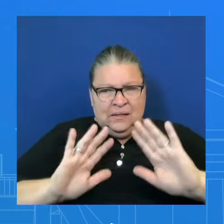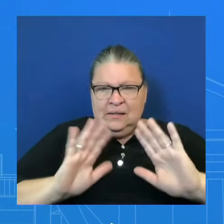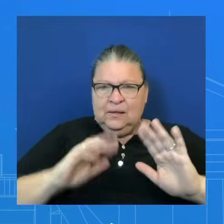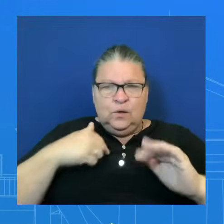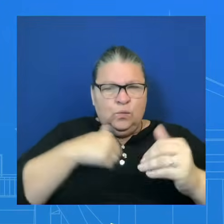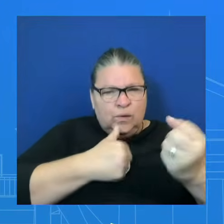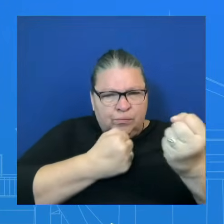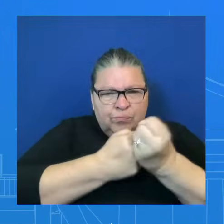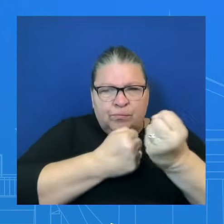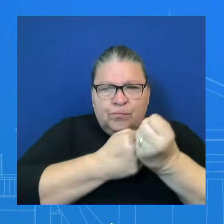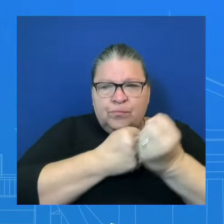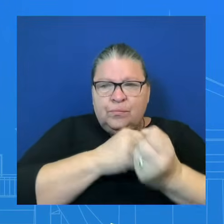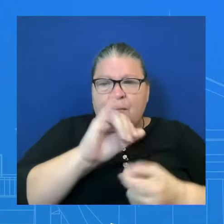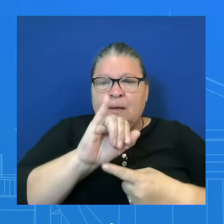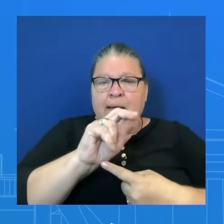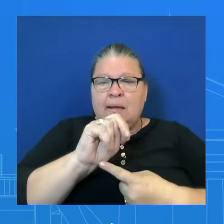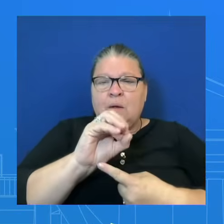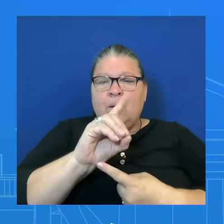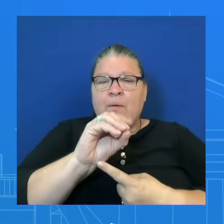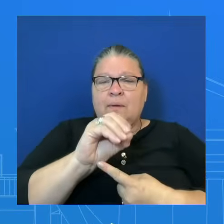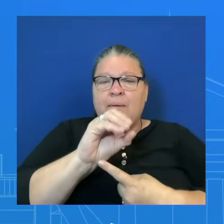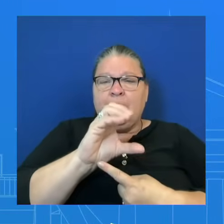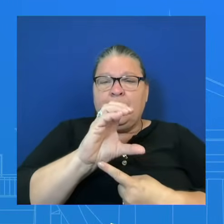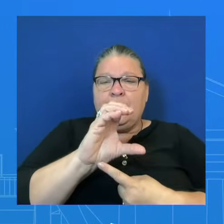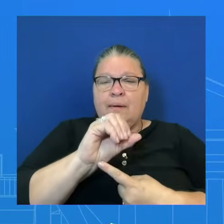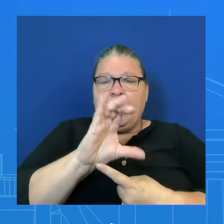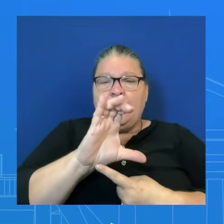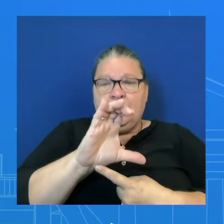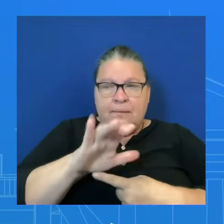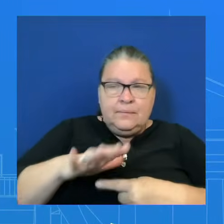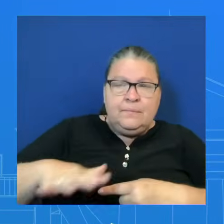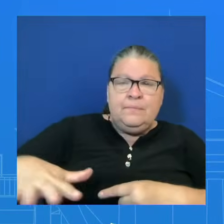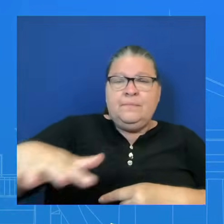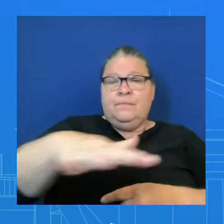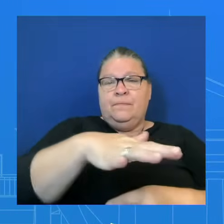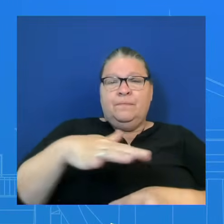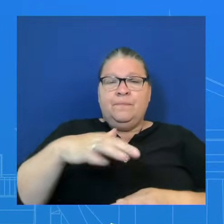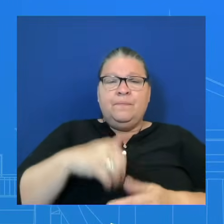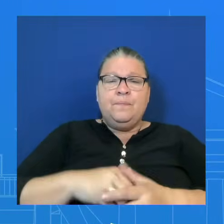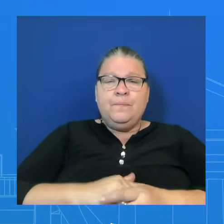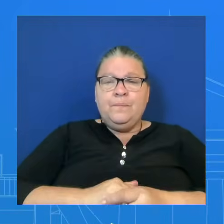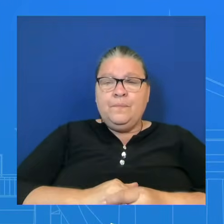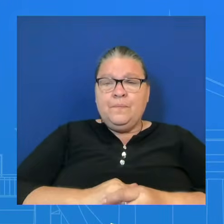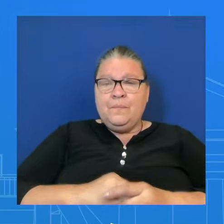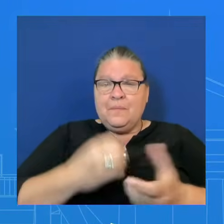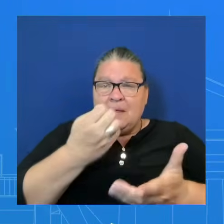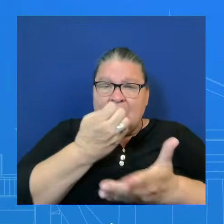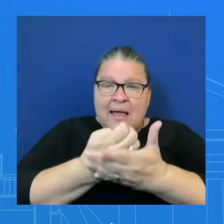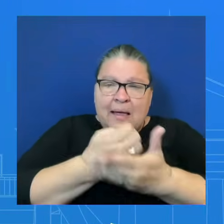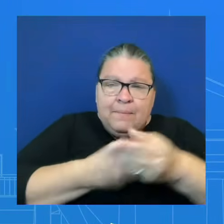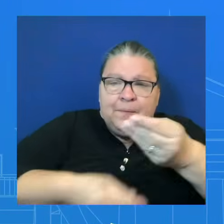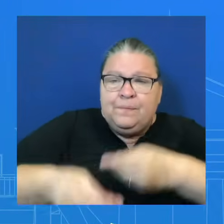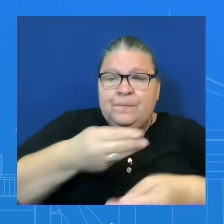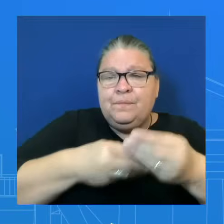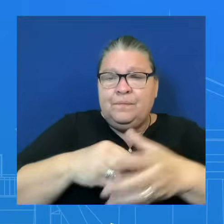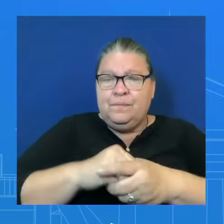The vast majority of international economic trade flows through the Indo-Pacific. We've got real needs there, and we're going to stay there.